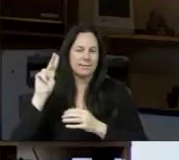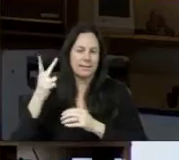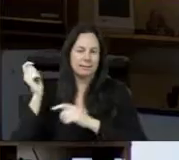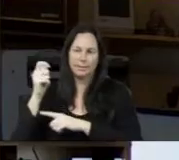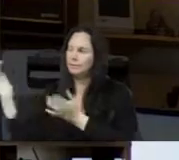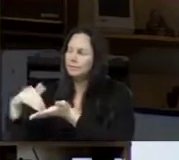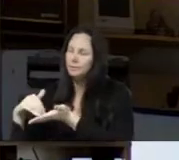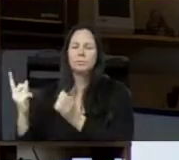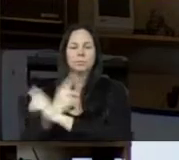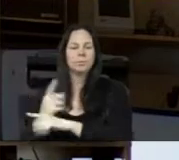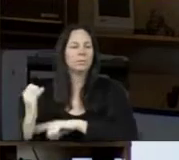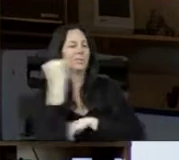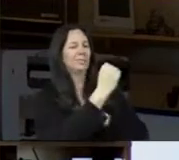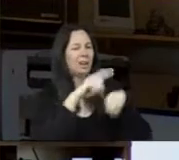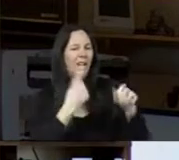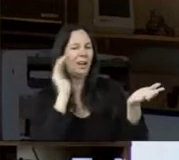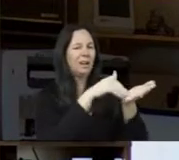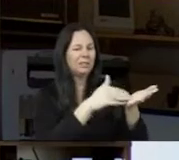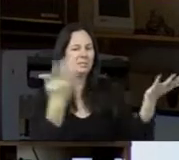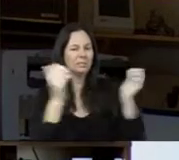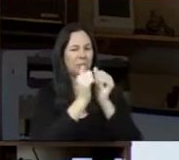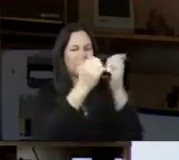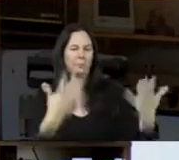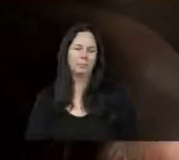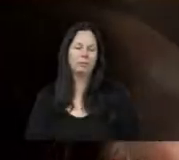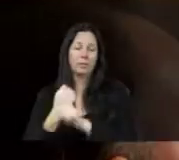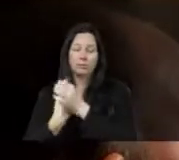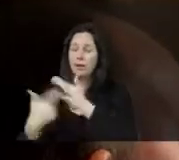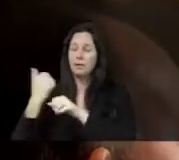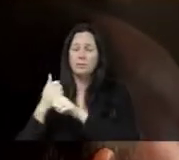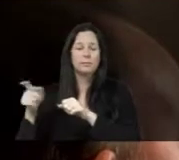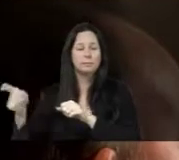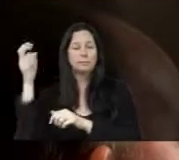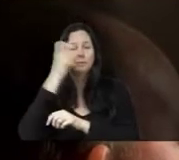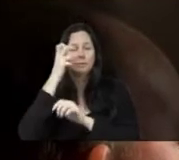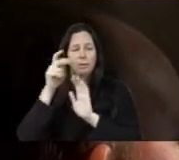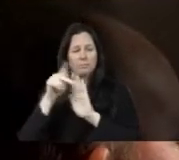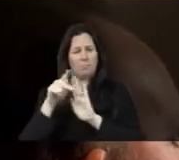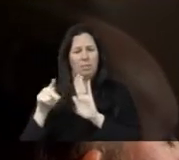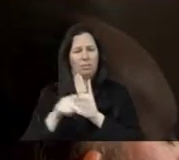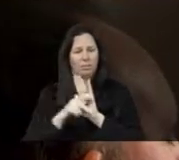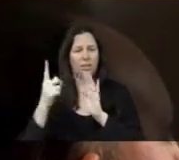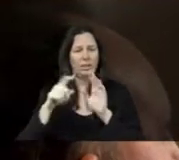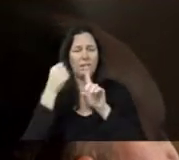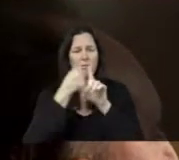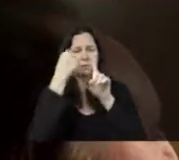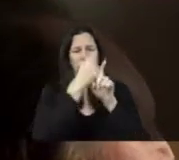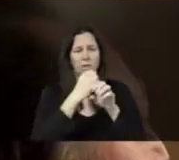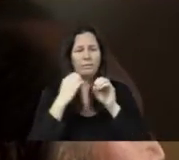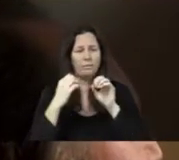Greg is the senior policy and advocacy officer for Spinal Cord Injuries Australia. He should be in his office by now,